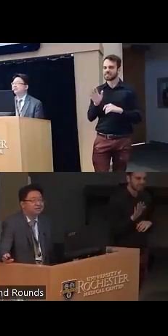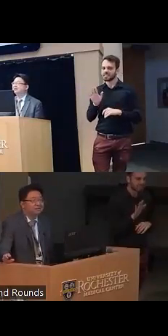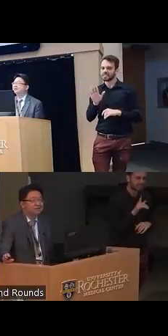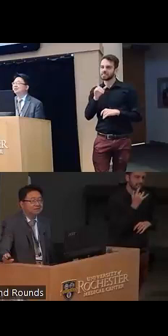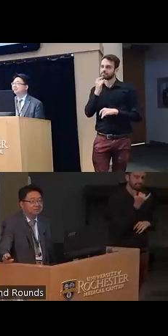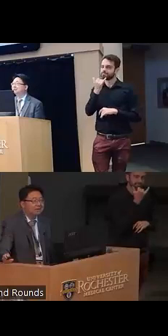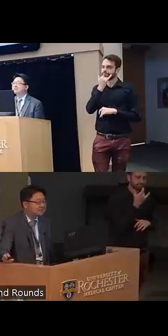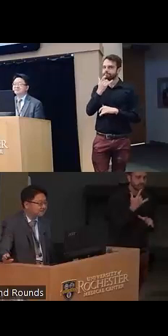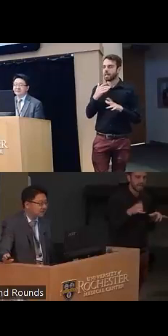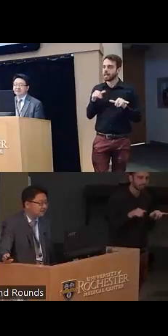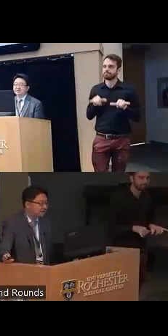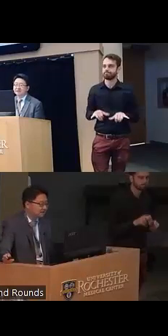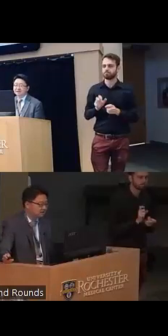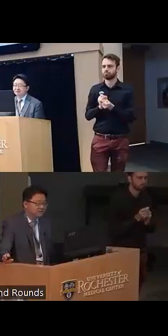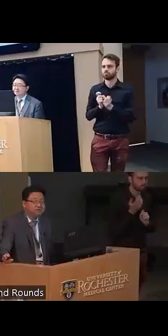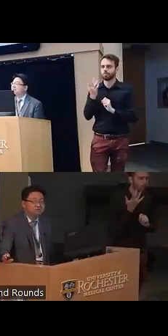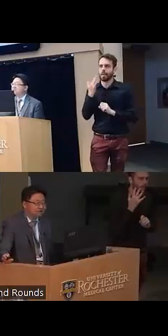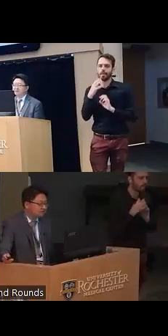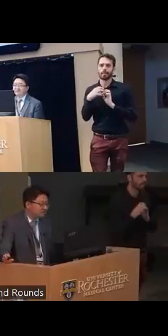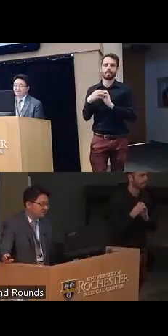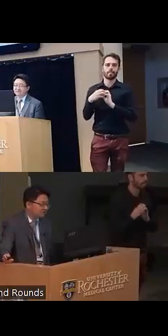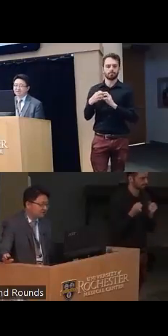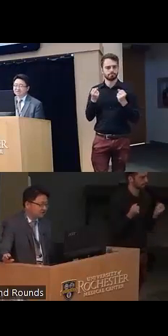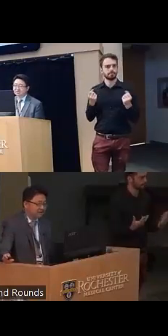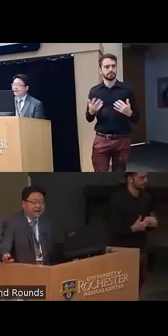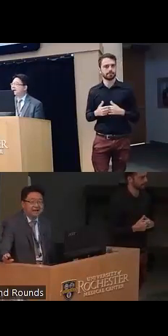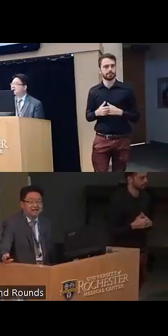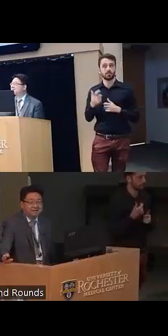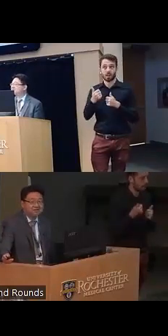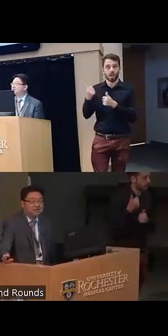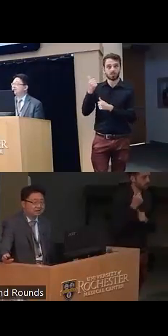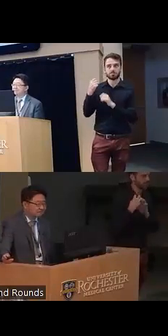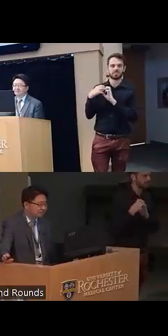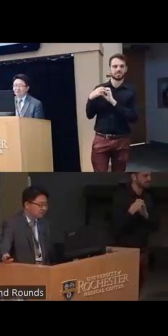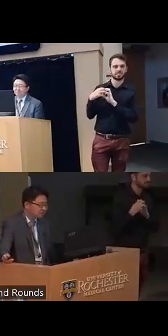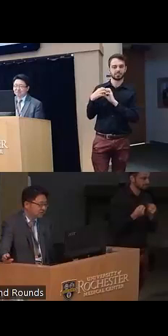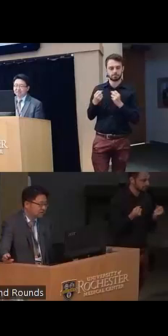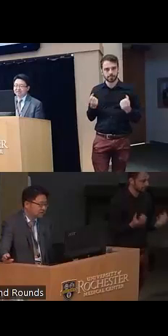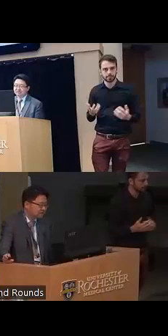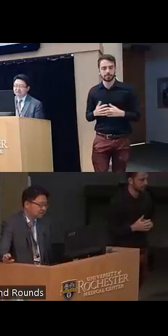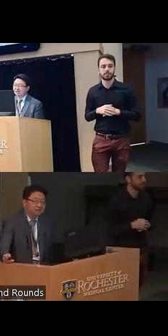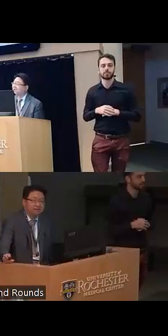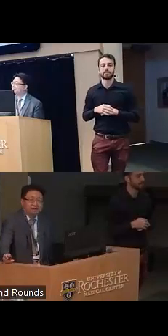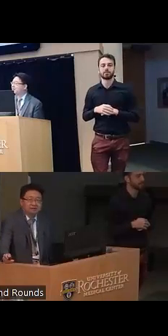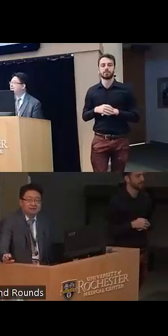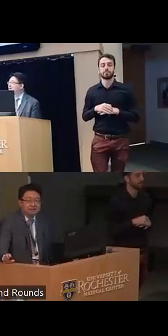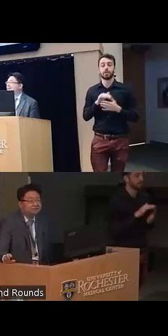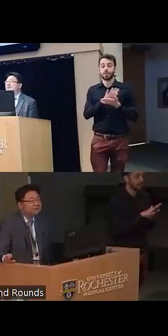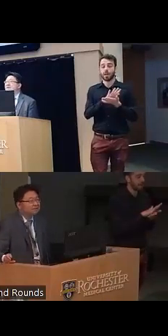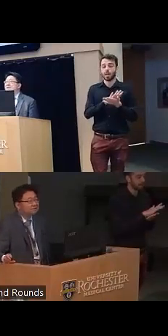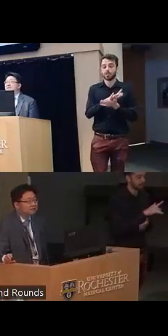it you know wife's paid administrative changes academic promotion changes main thing that we did